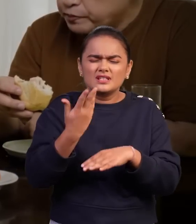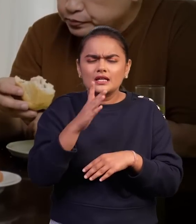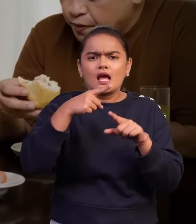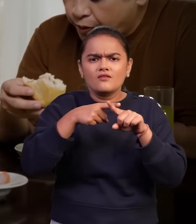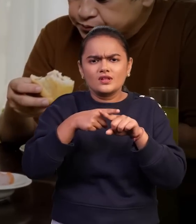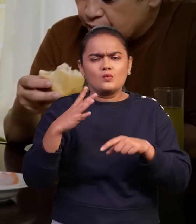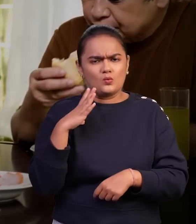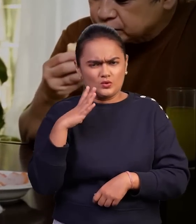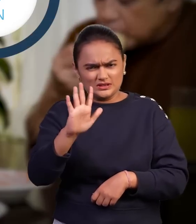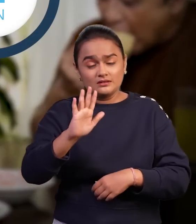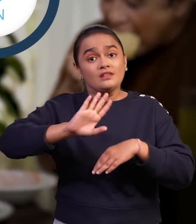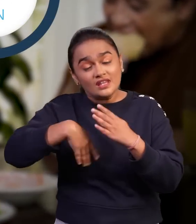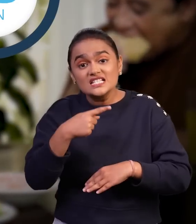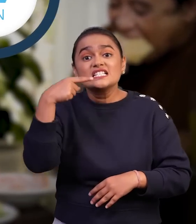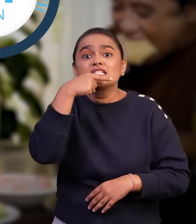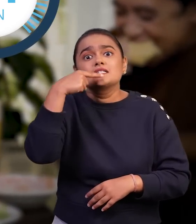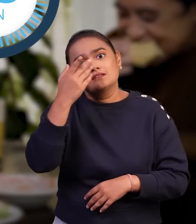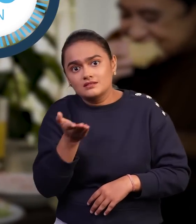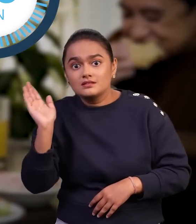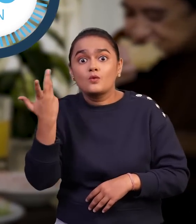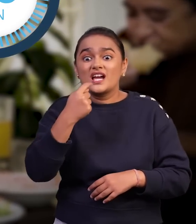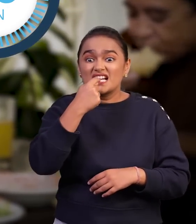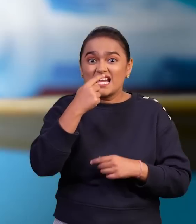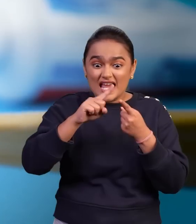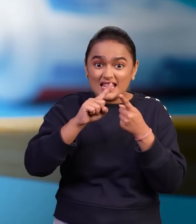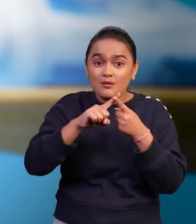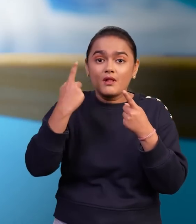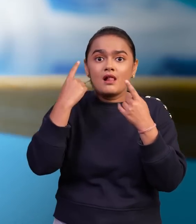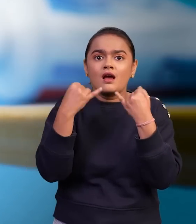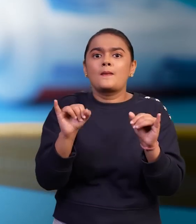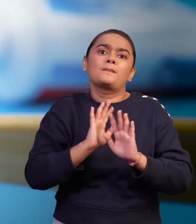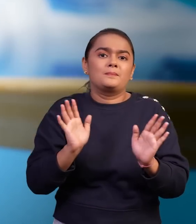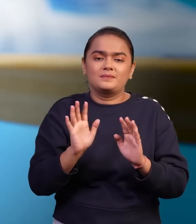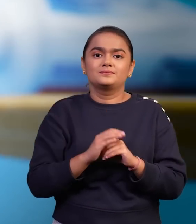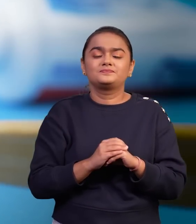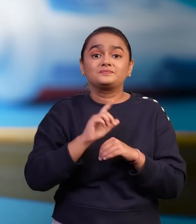Wait at least 30 minutes after eating before brushing to prevent enamel damage.